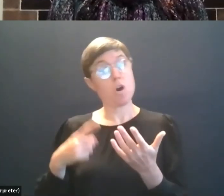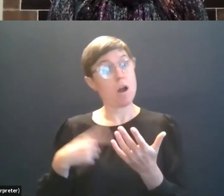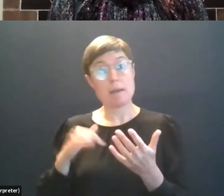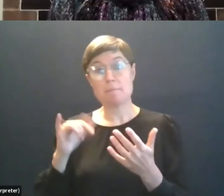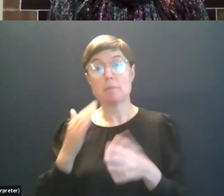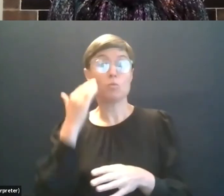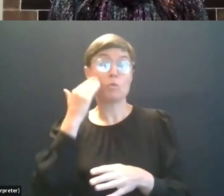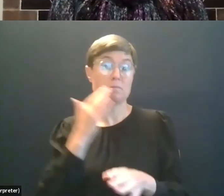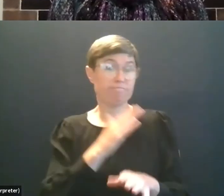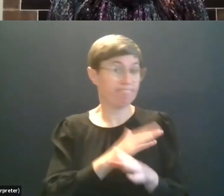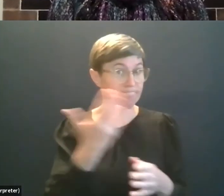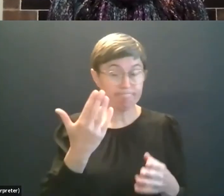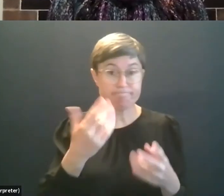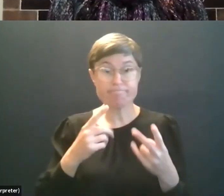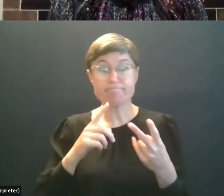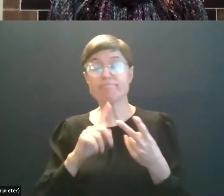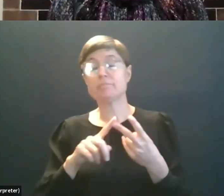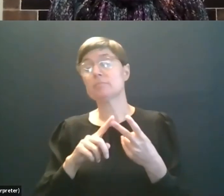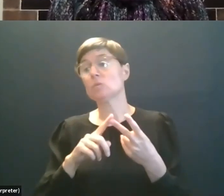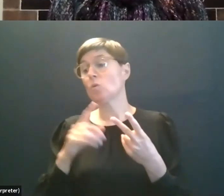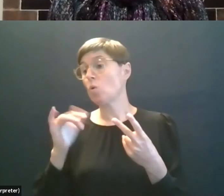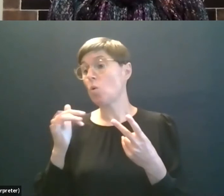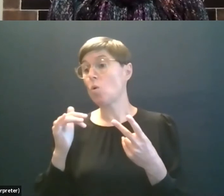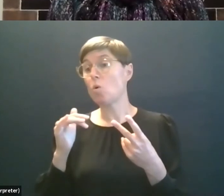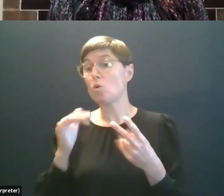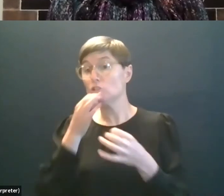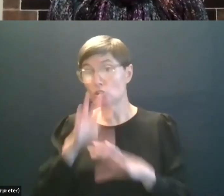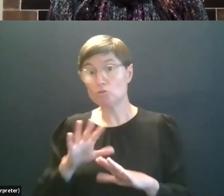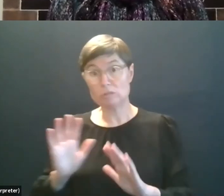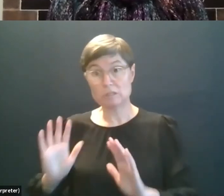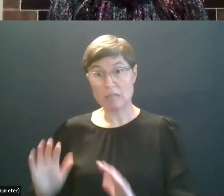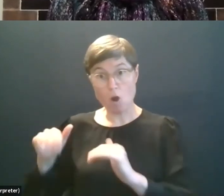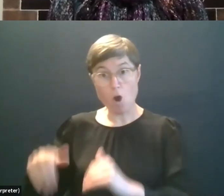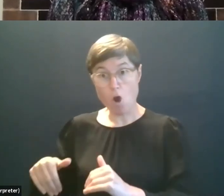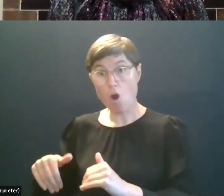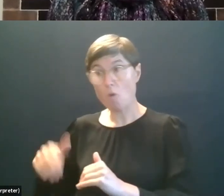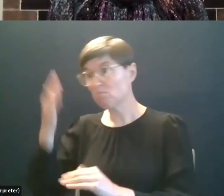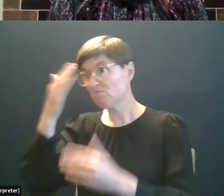in women-dominated industries or home education responsibilities, we've also seen an increase